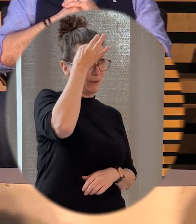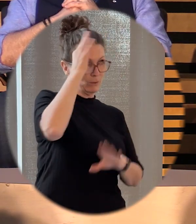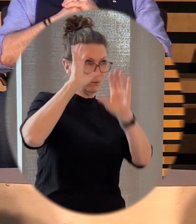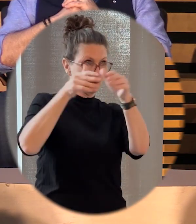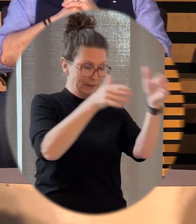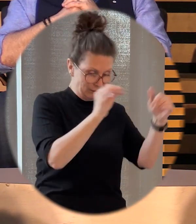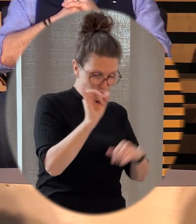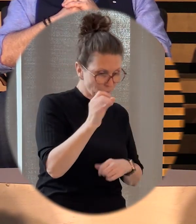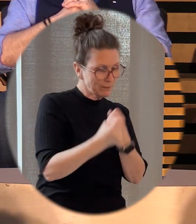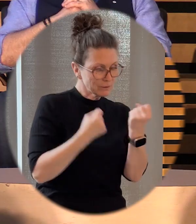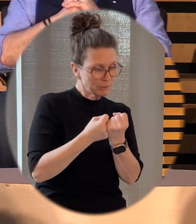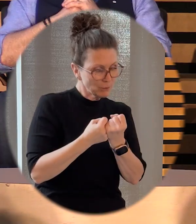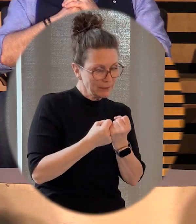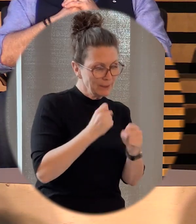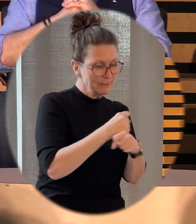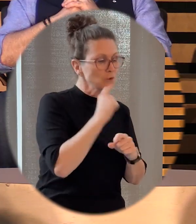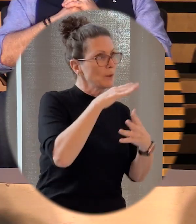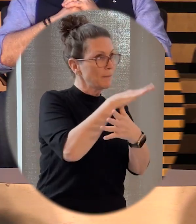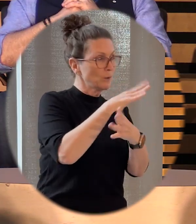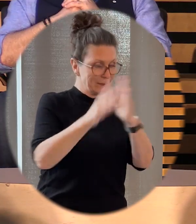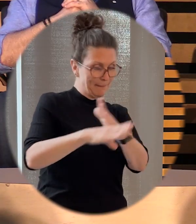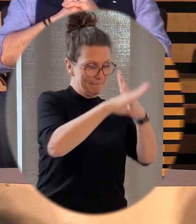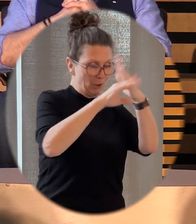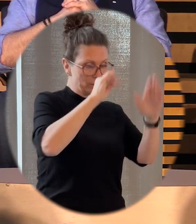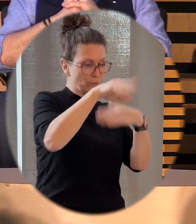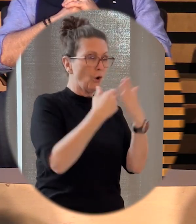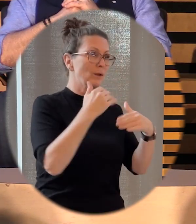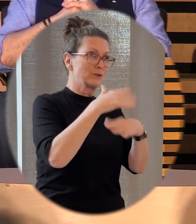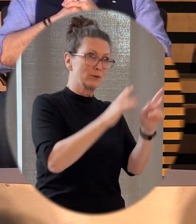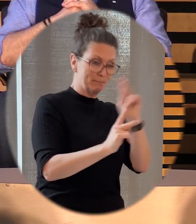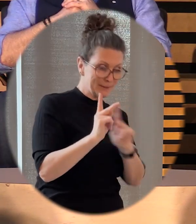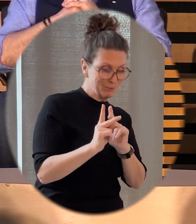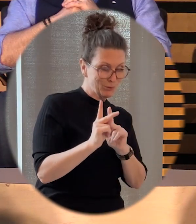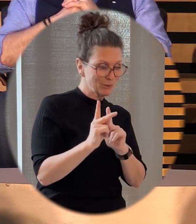and to assist in eliminating the barriers within current systems. All the work that we do, all the